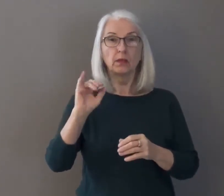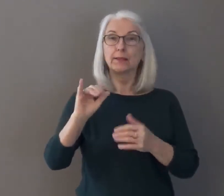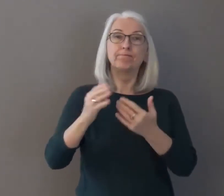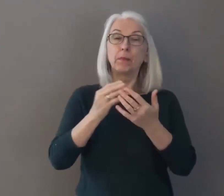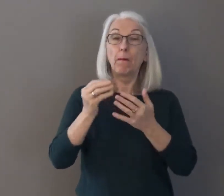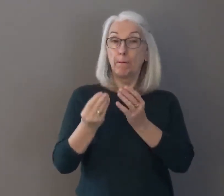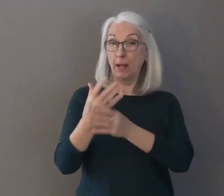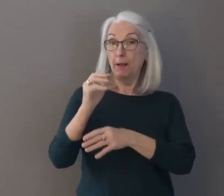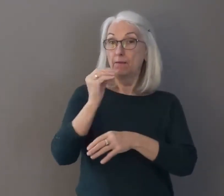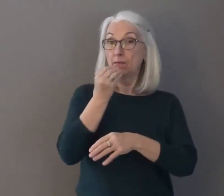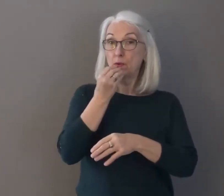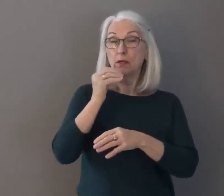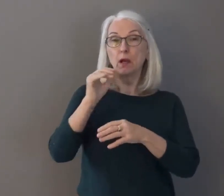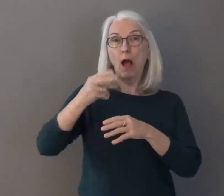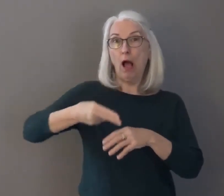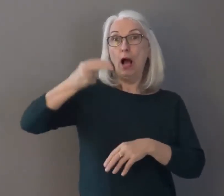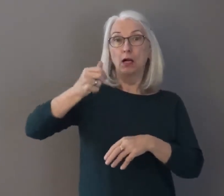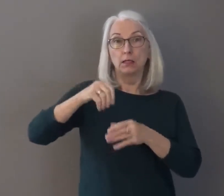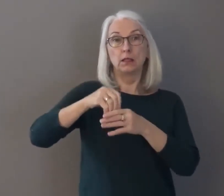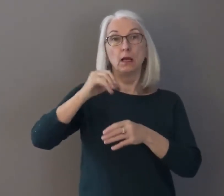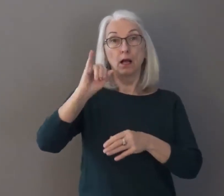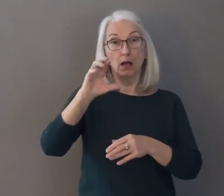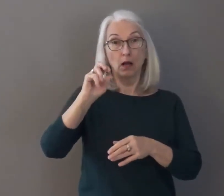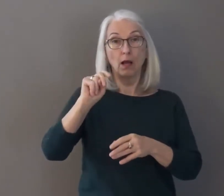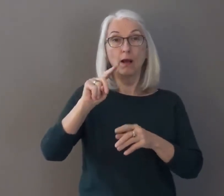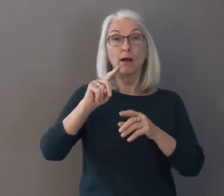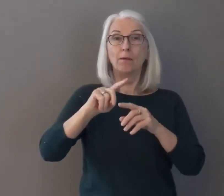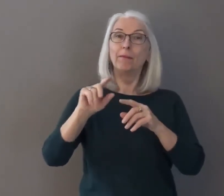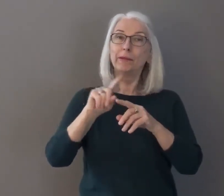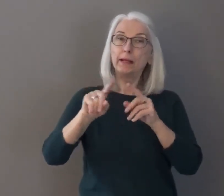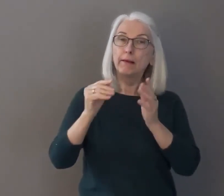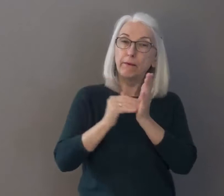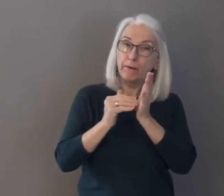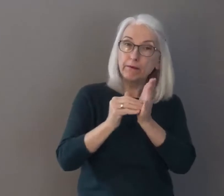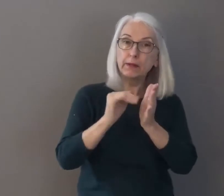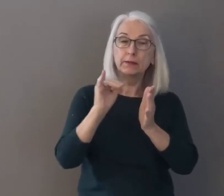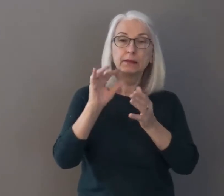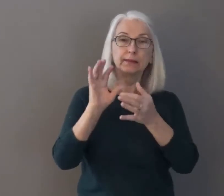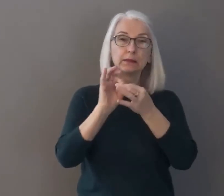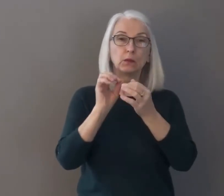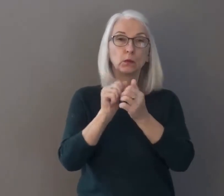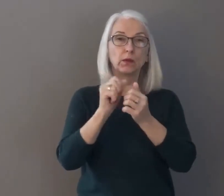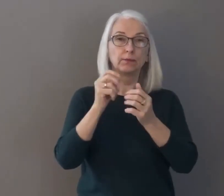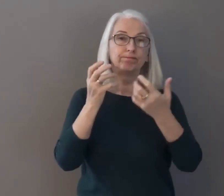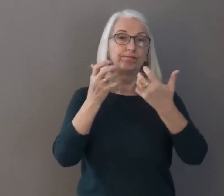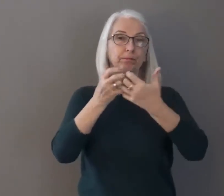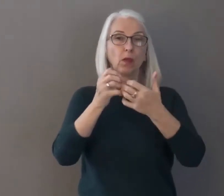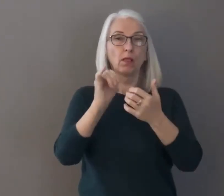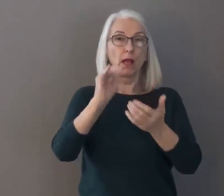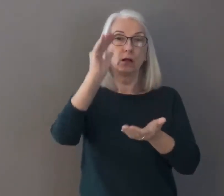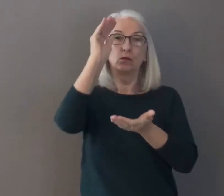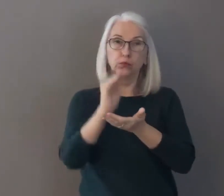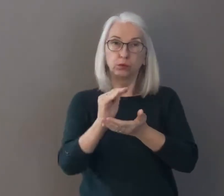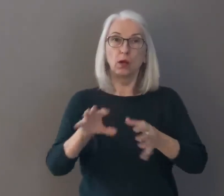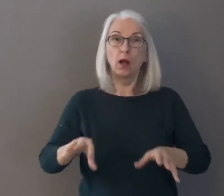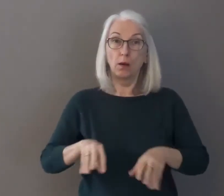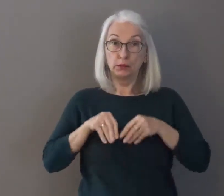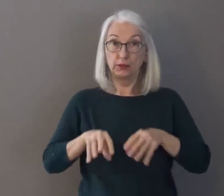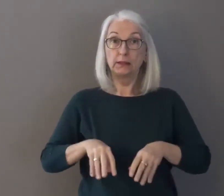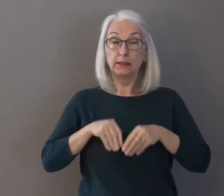Although plant foods are high in iron, it is often attached to compounds that reduce its absorption.